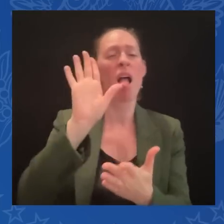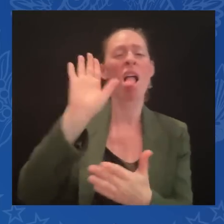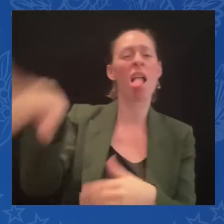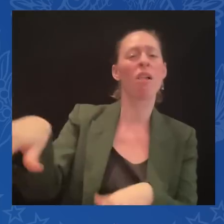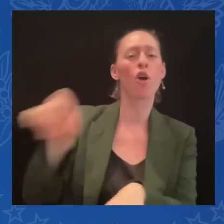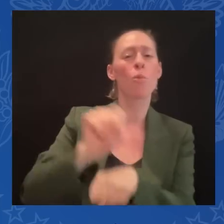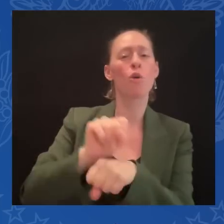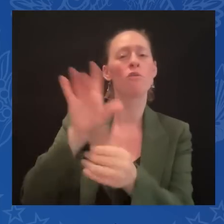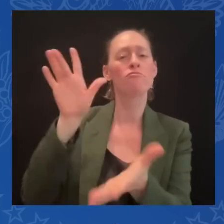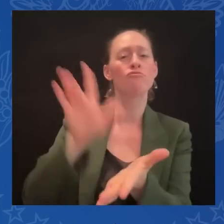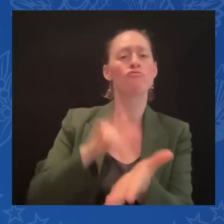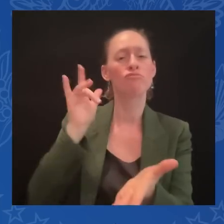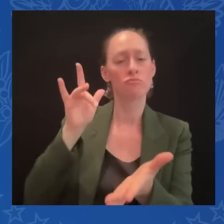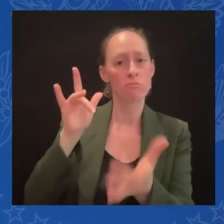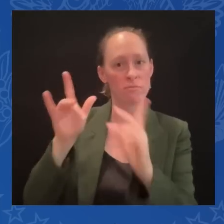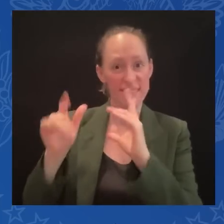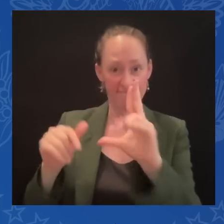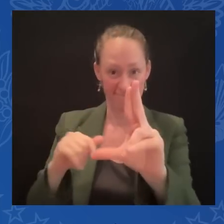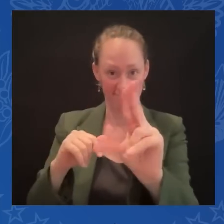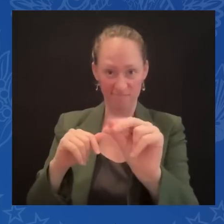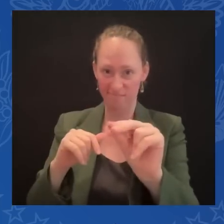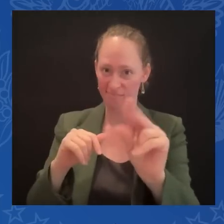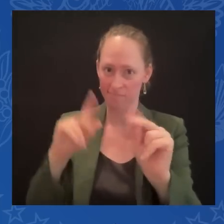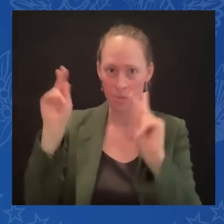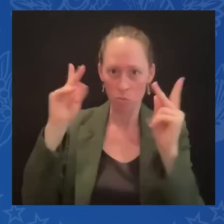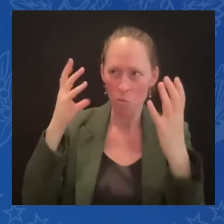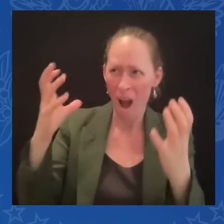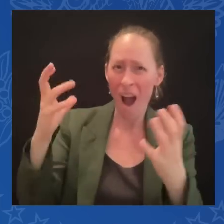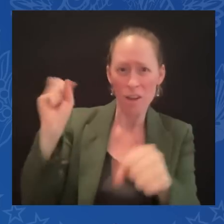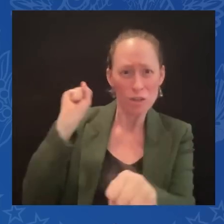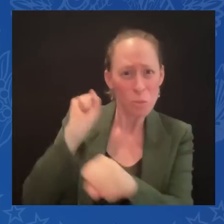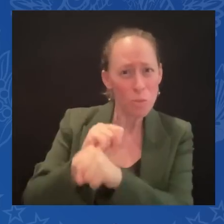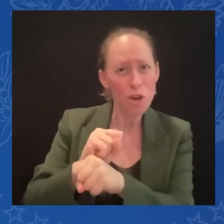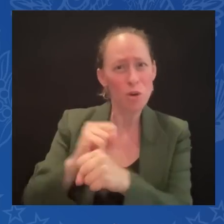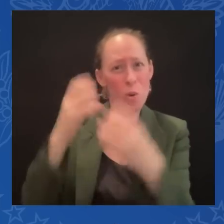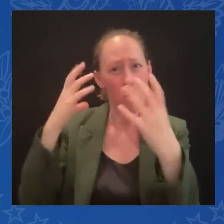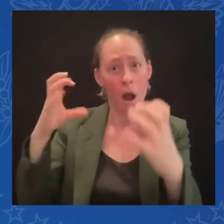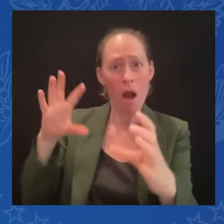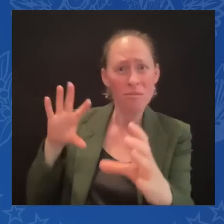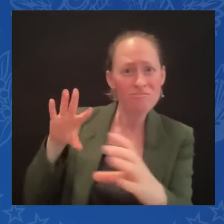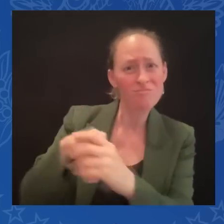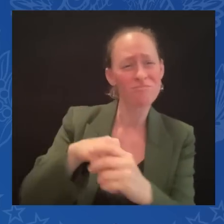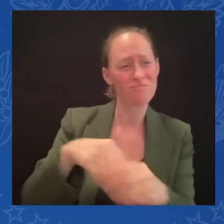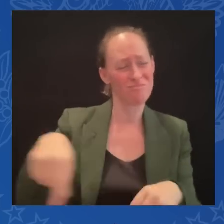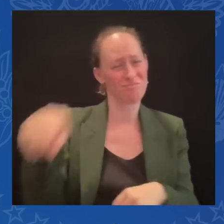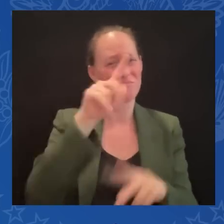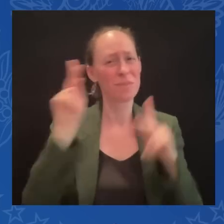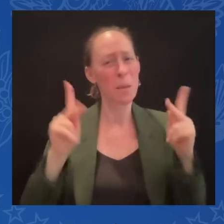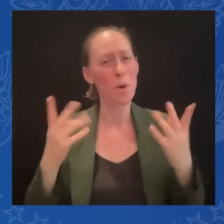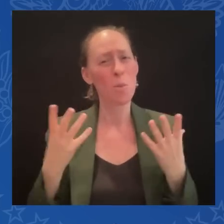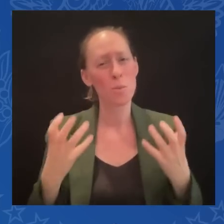higher than every single one of my predecessors. And to pay for low-wage workers -- the pay for low-wage workers